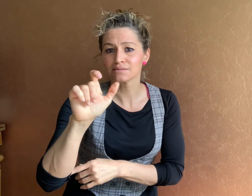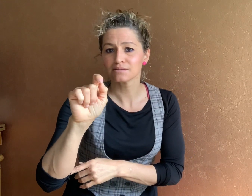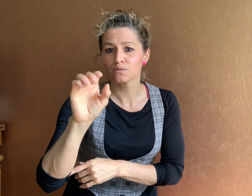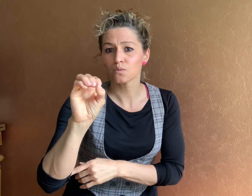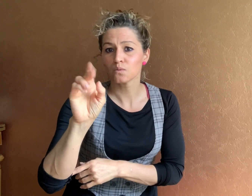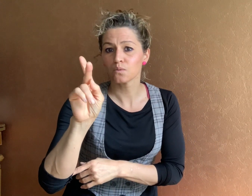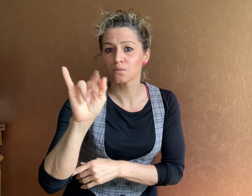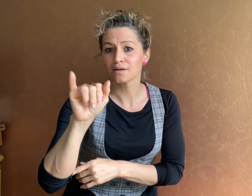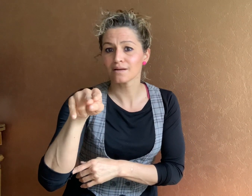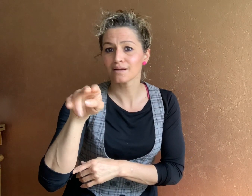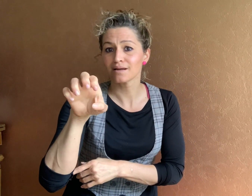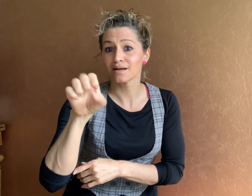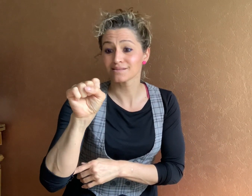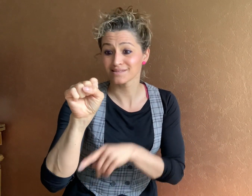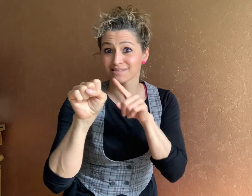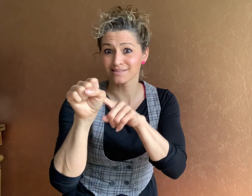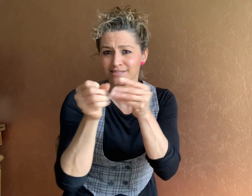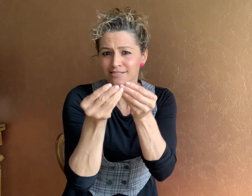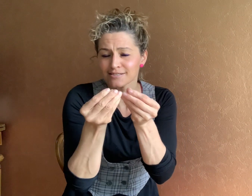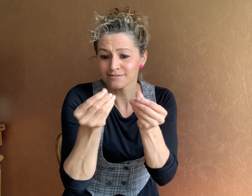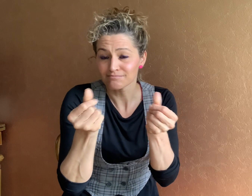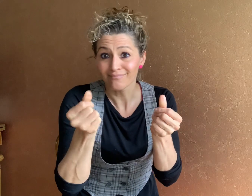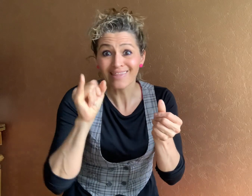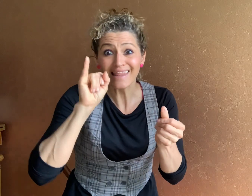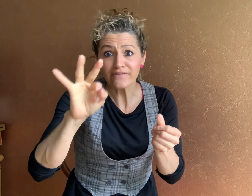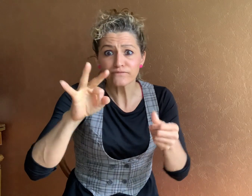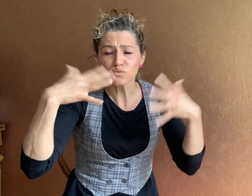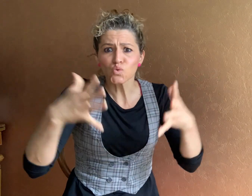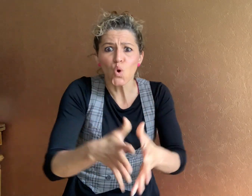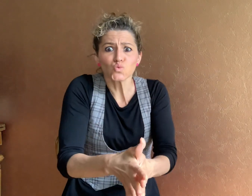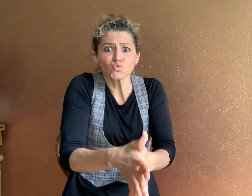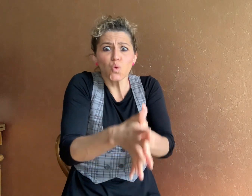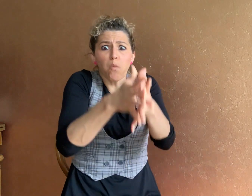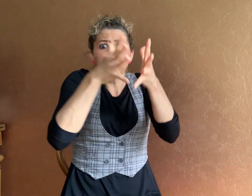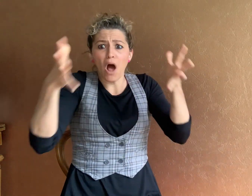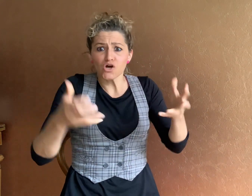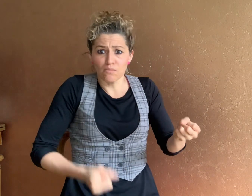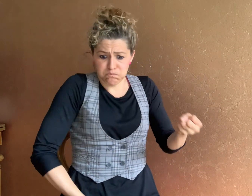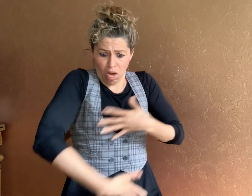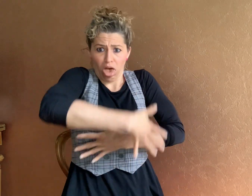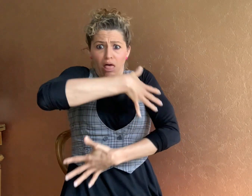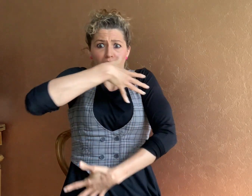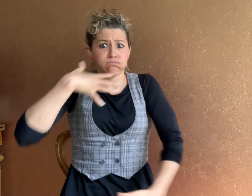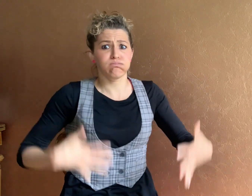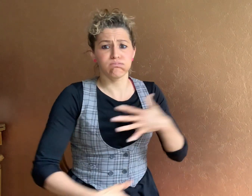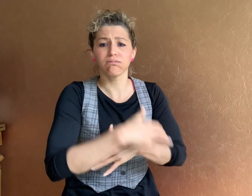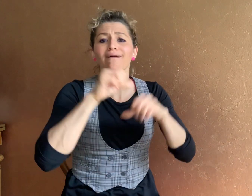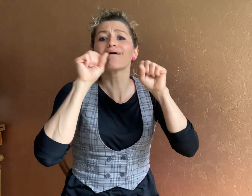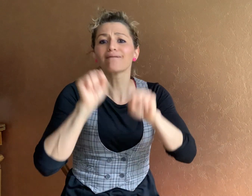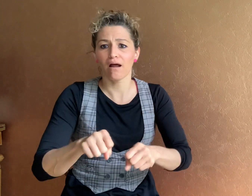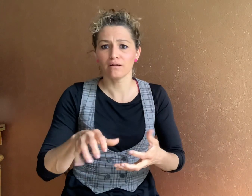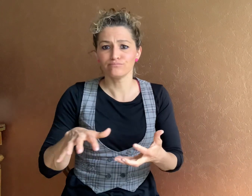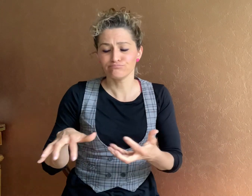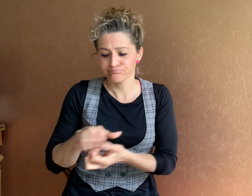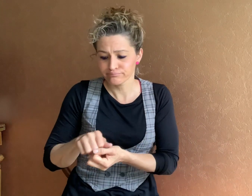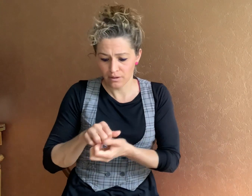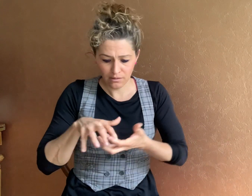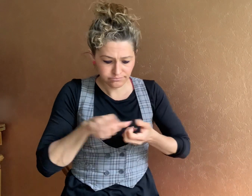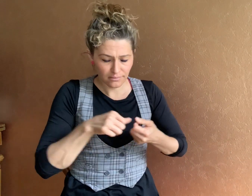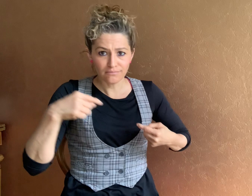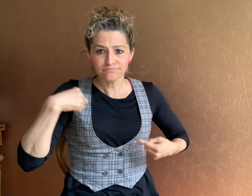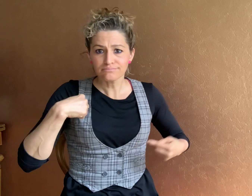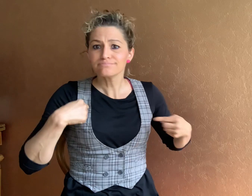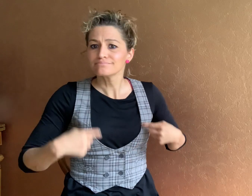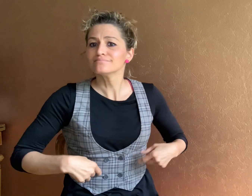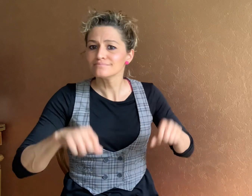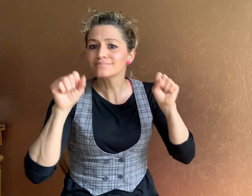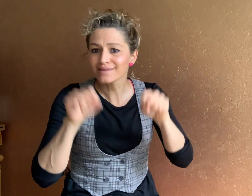If in excess, it can cause damage to multiple organs.